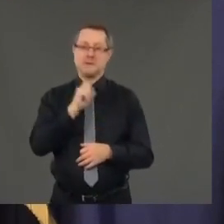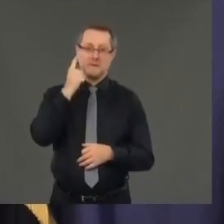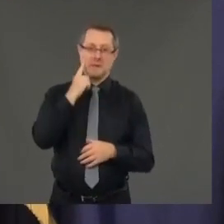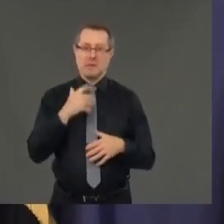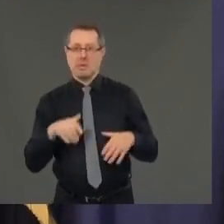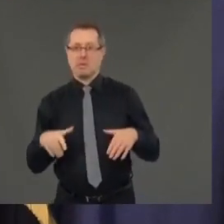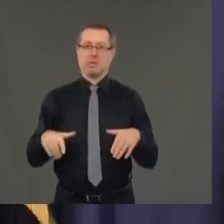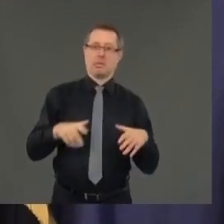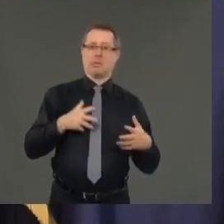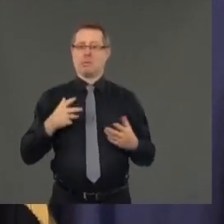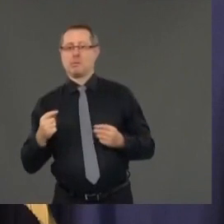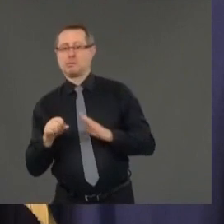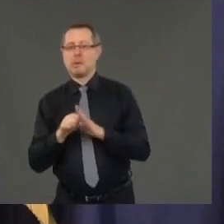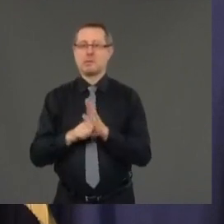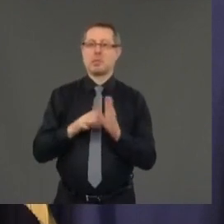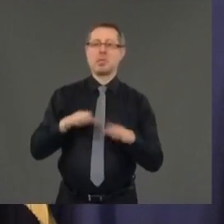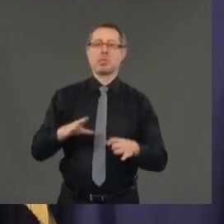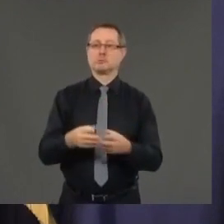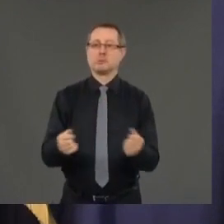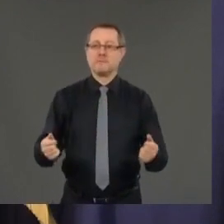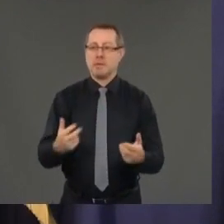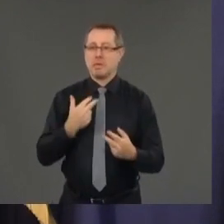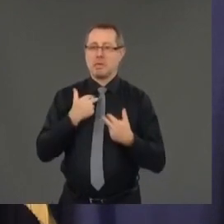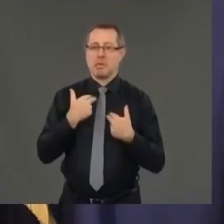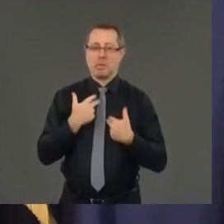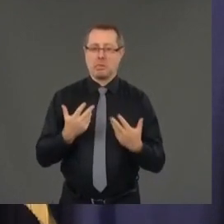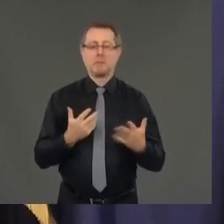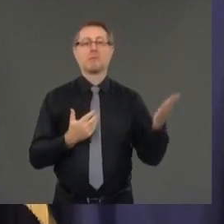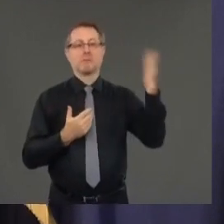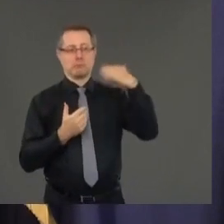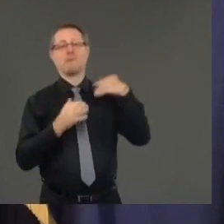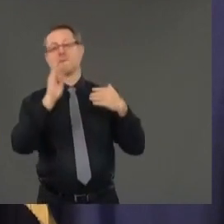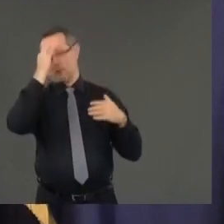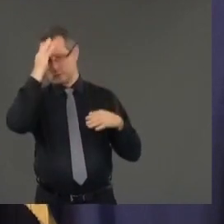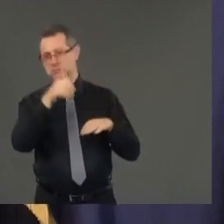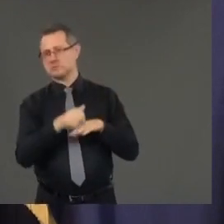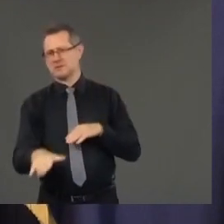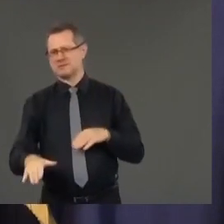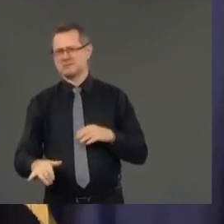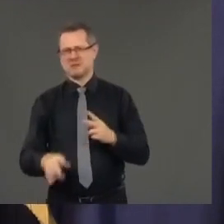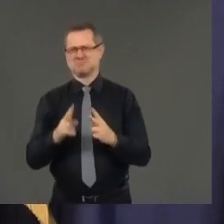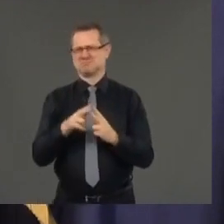NOT BEING ADEQUATELY ADDRESSED BY THE LOCAL GOVERNMENT, CITY,